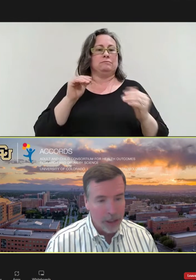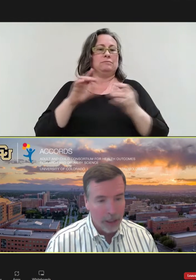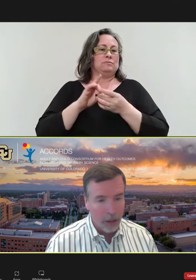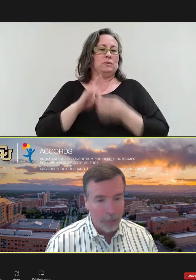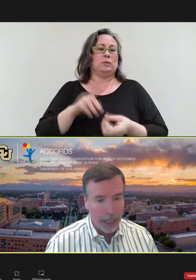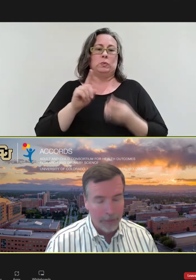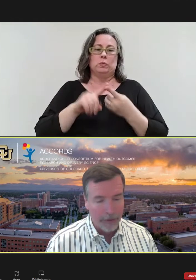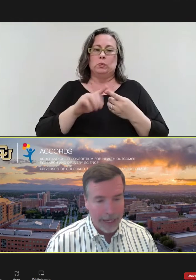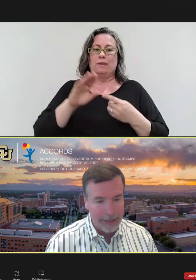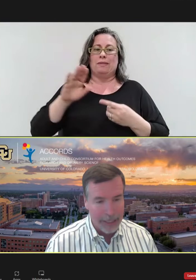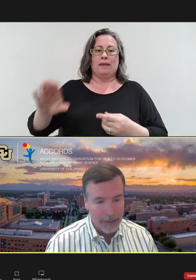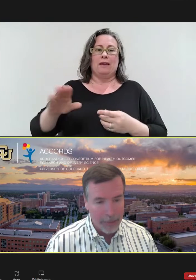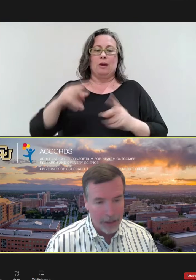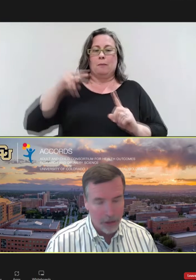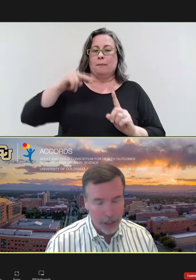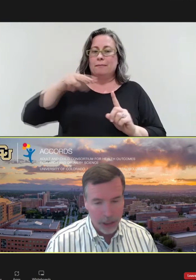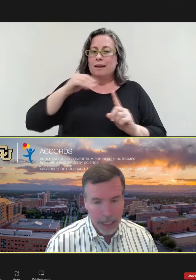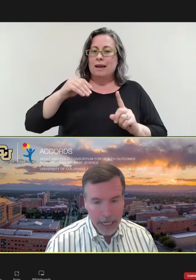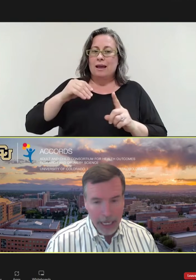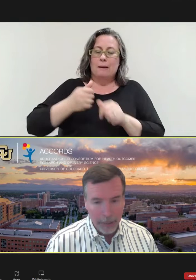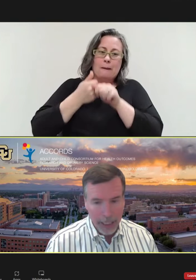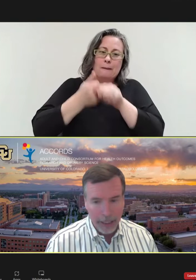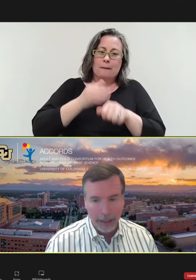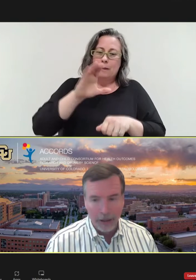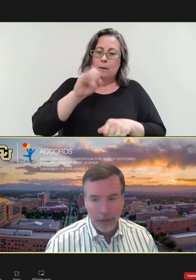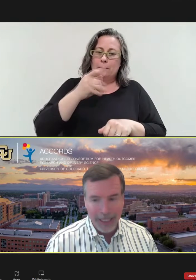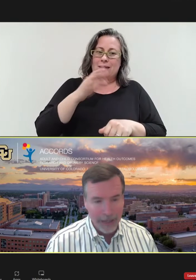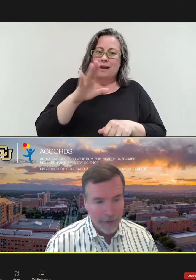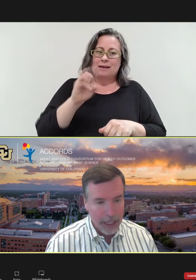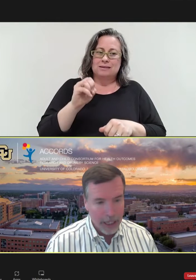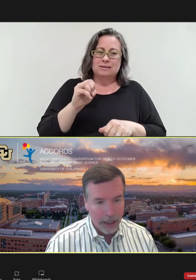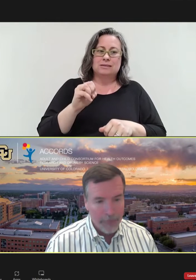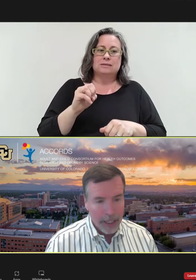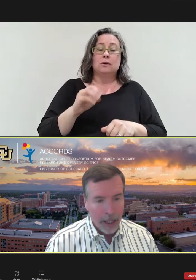the low payment for vaccine administration, and I'm going to get a little specific here.